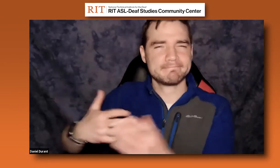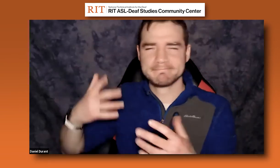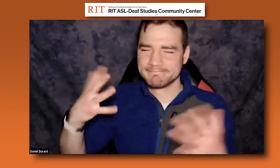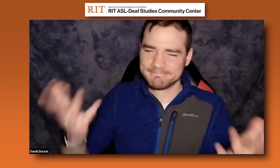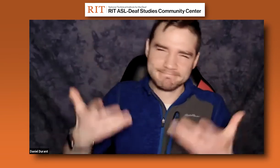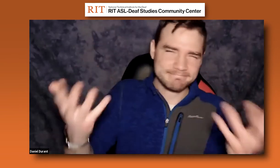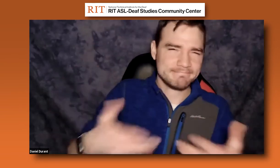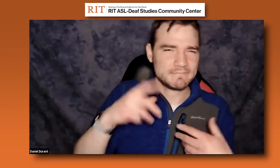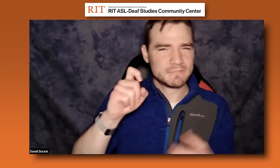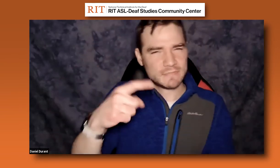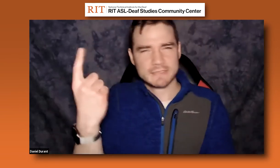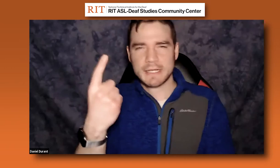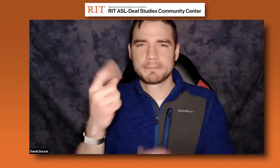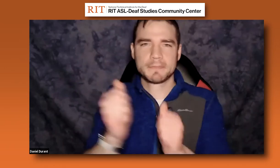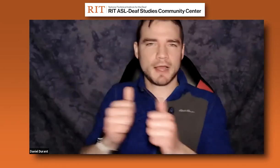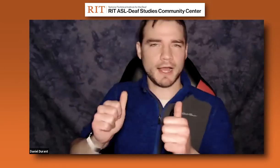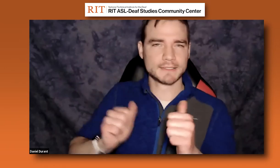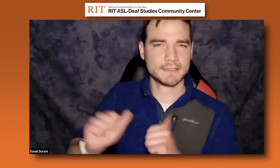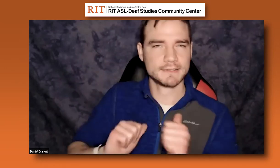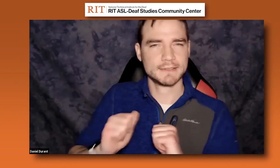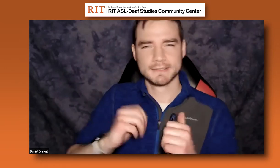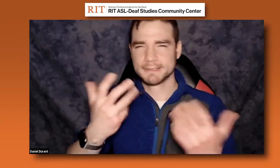that nagging feeling that I needed to do something